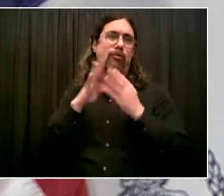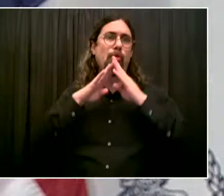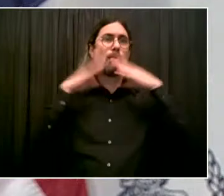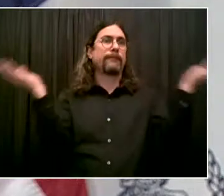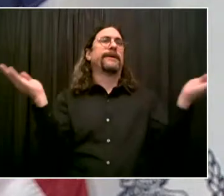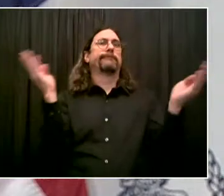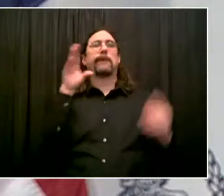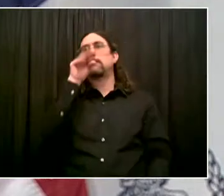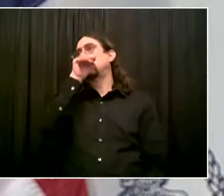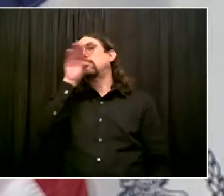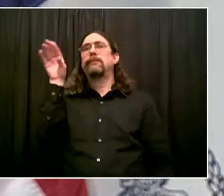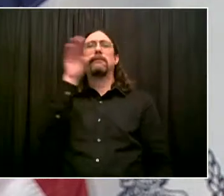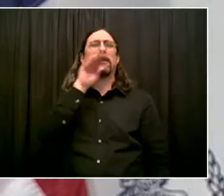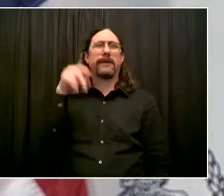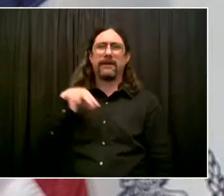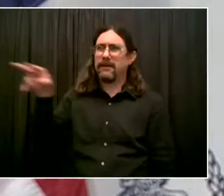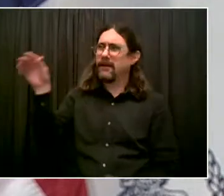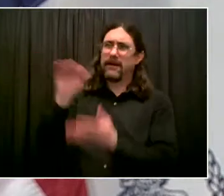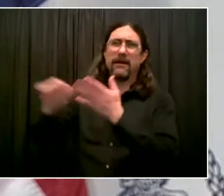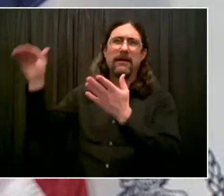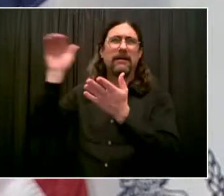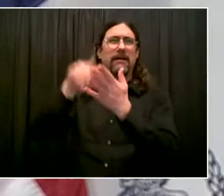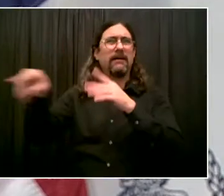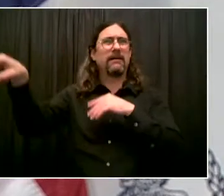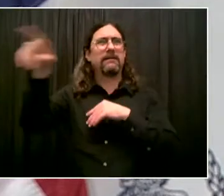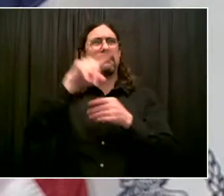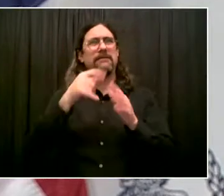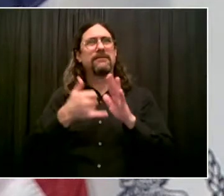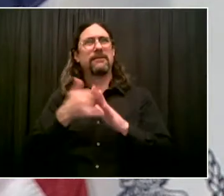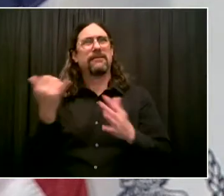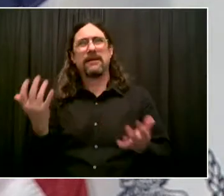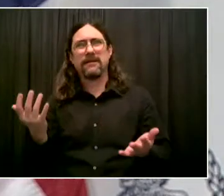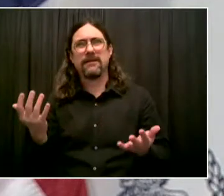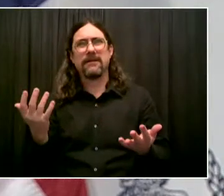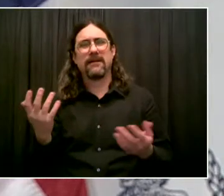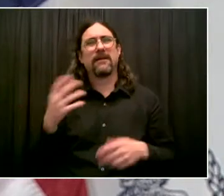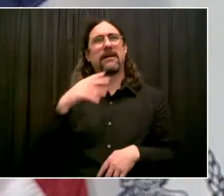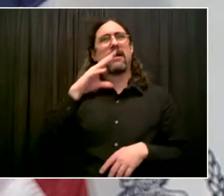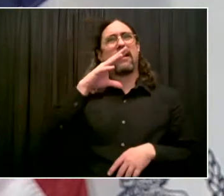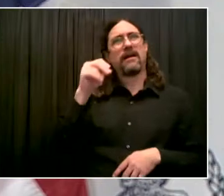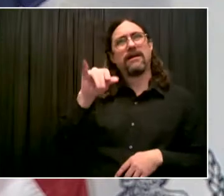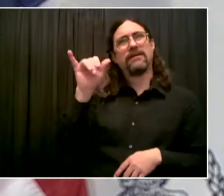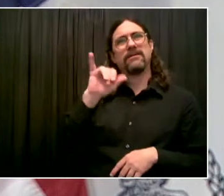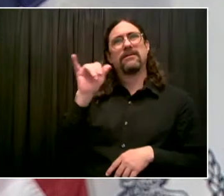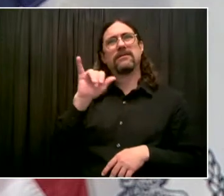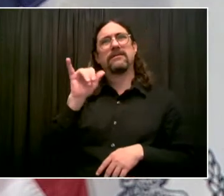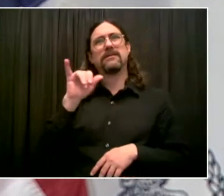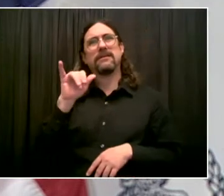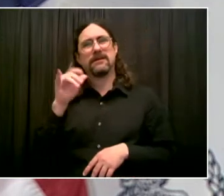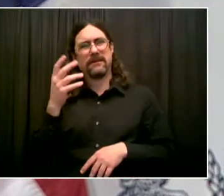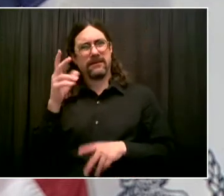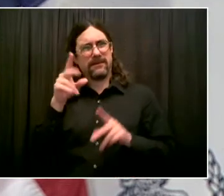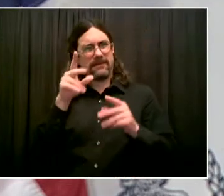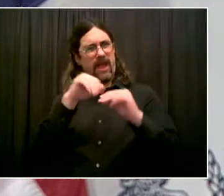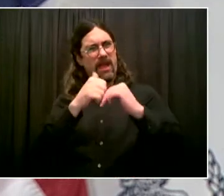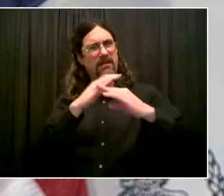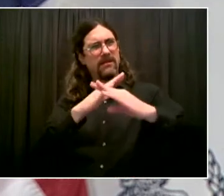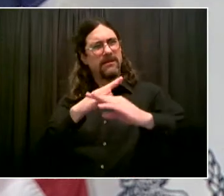WITHOUT MASKS. TAKING THE TRAIAIN. AND NUMBER TWO, PREVENTING SITUATIONS WHERE